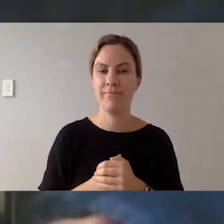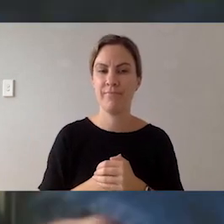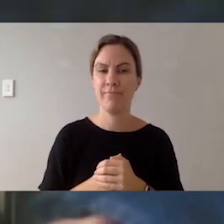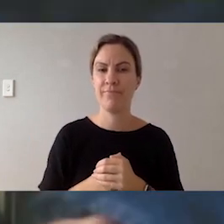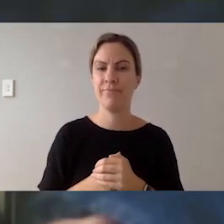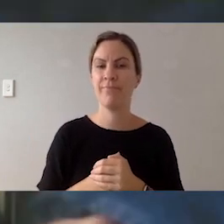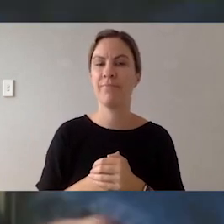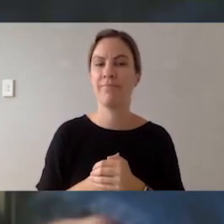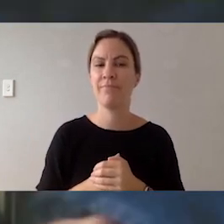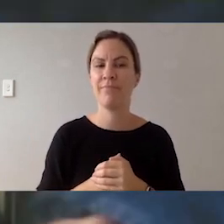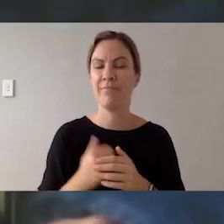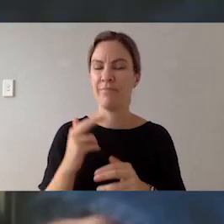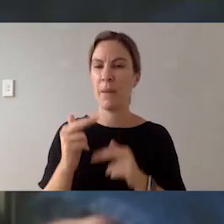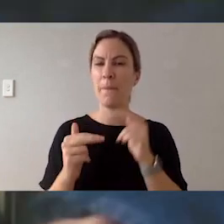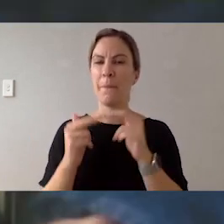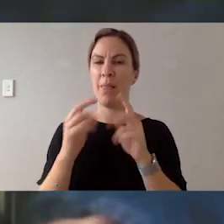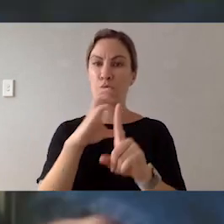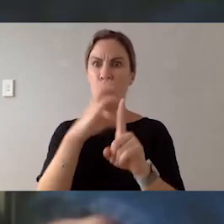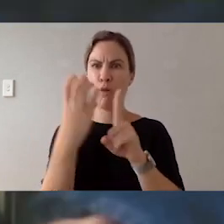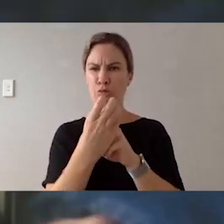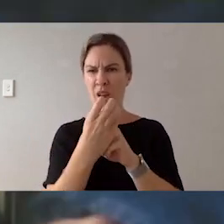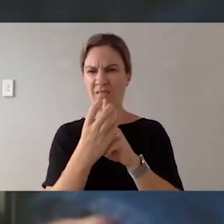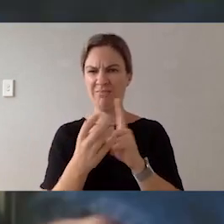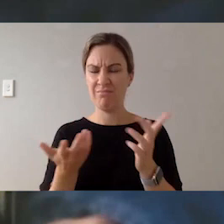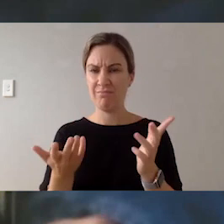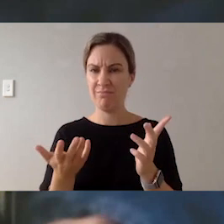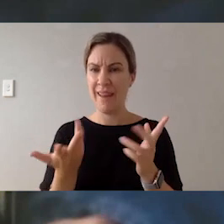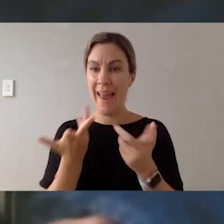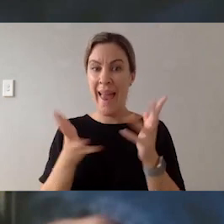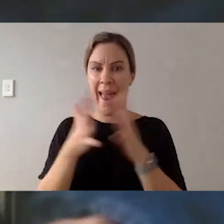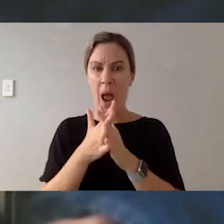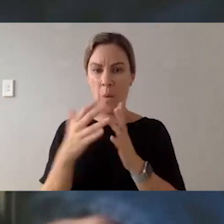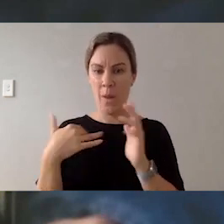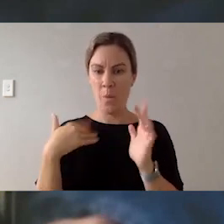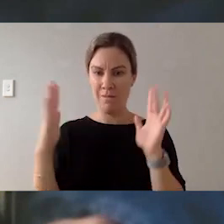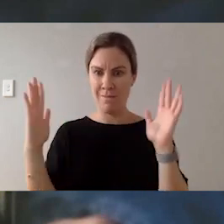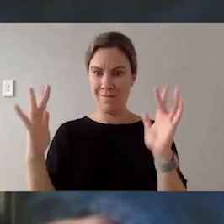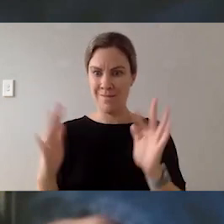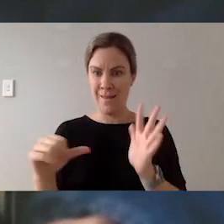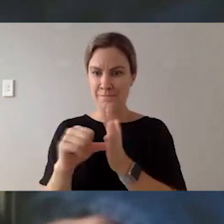how do we build a culture within our people? How do we cut costs without killing our culture? How do we make sure we support people during this